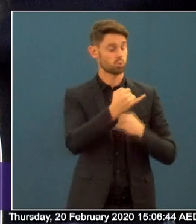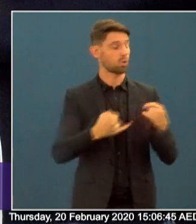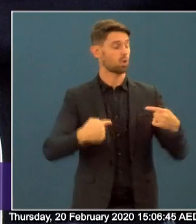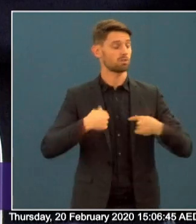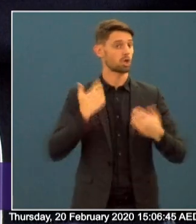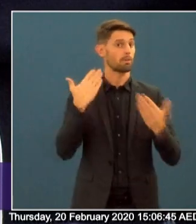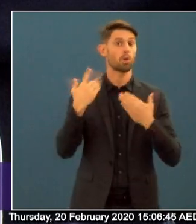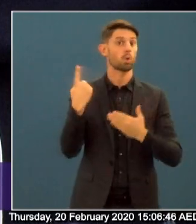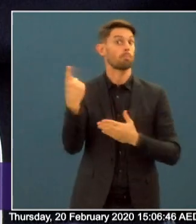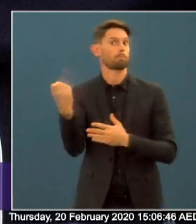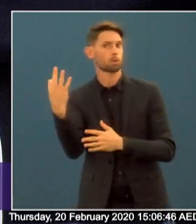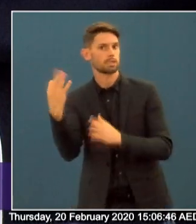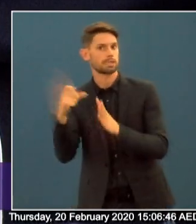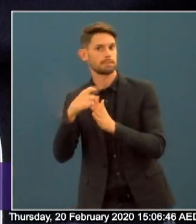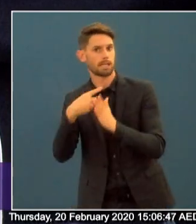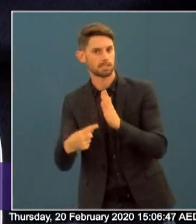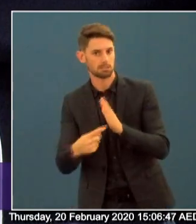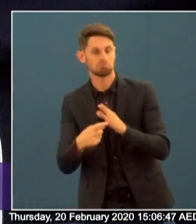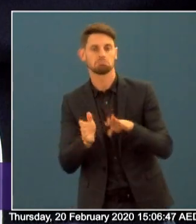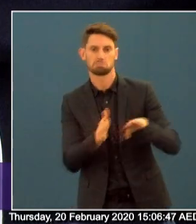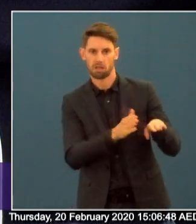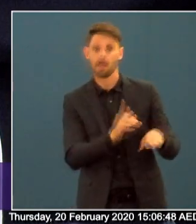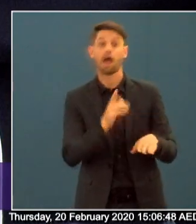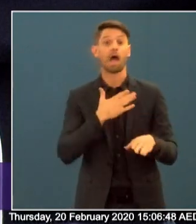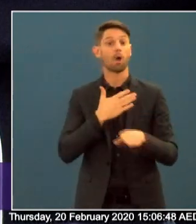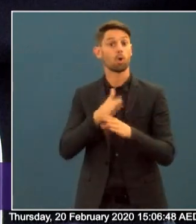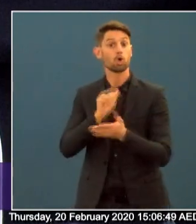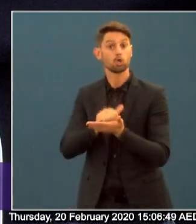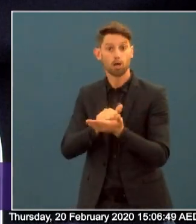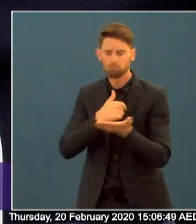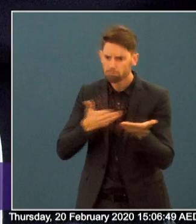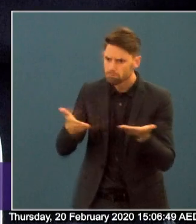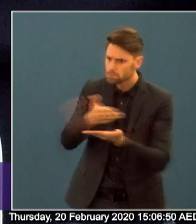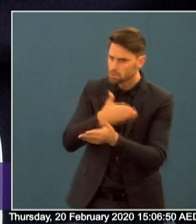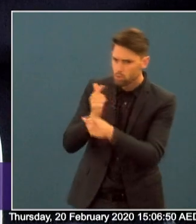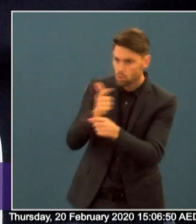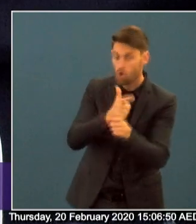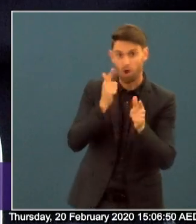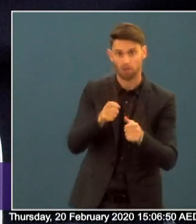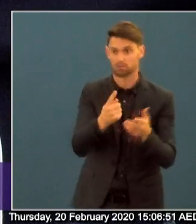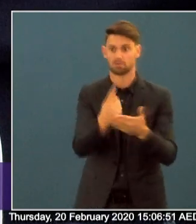In community workshops many people raised issues with access to mainstream health services and hospitals,